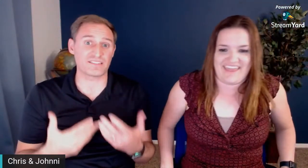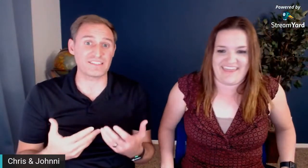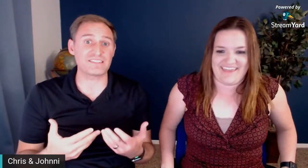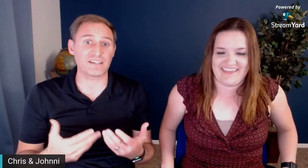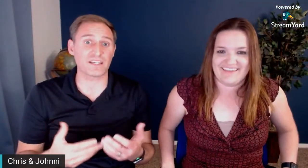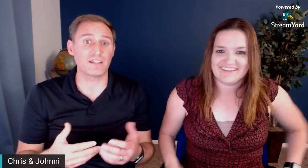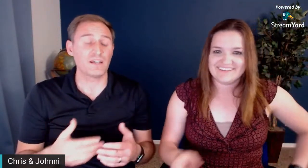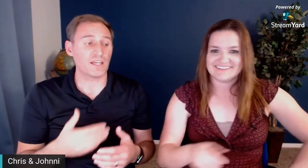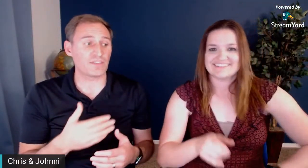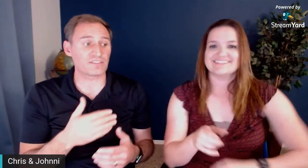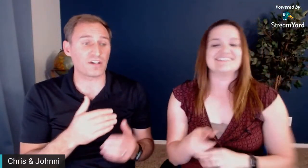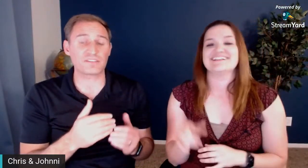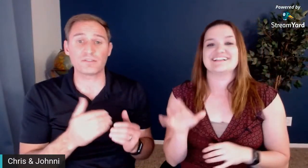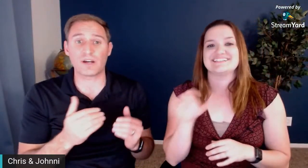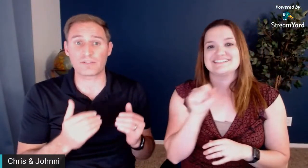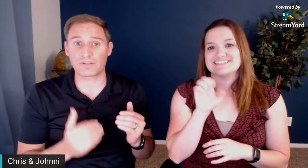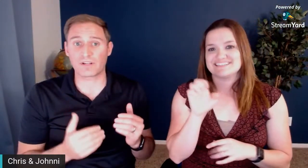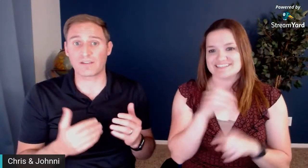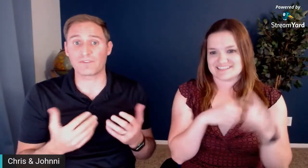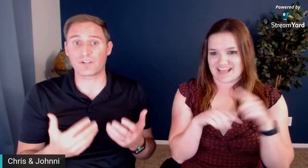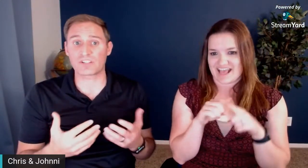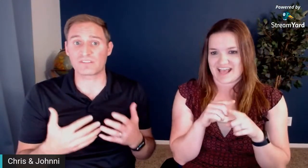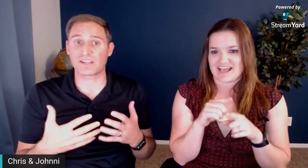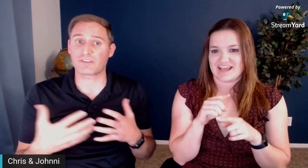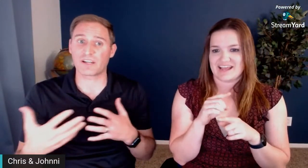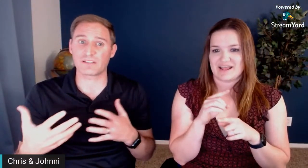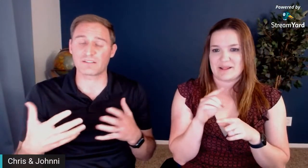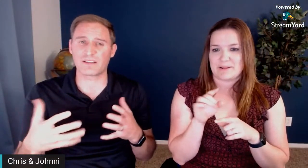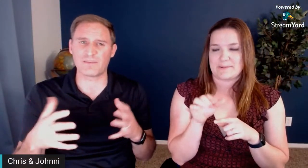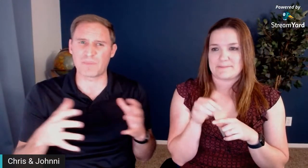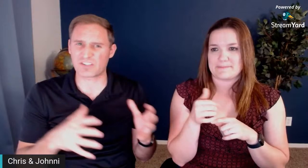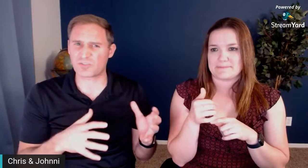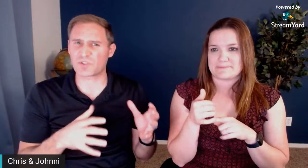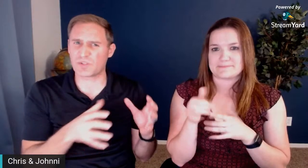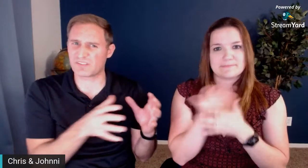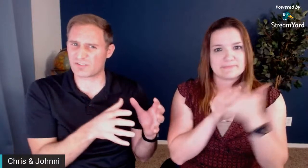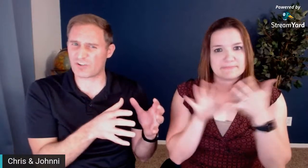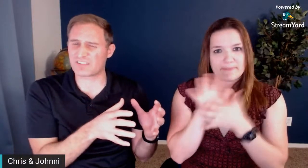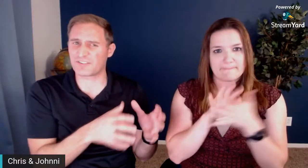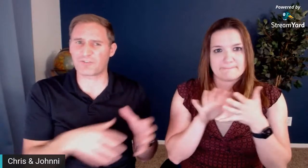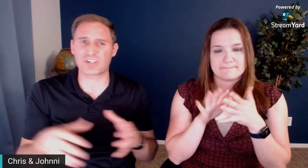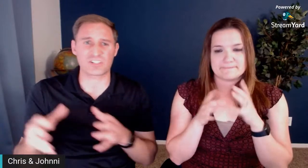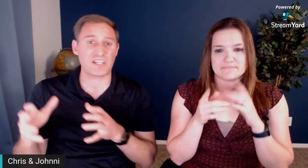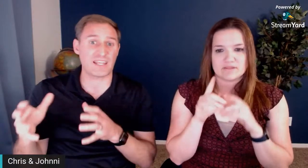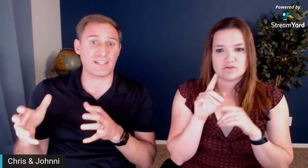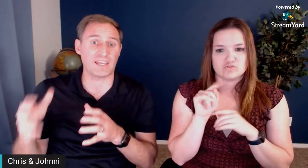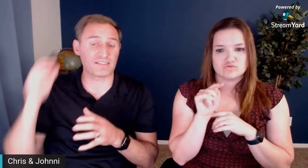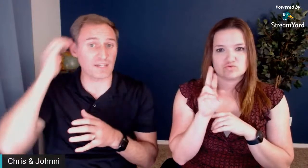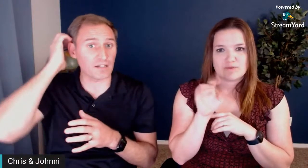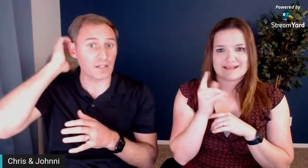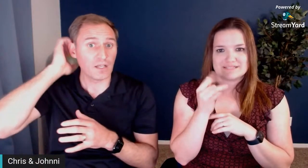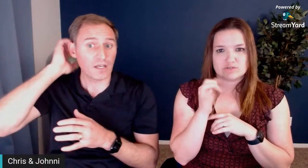c sign and there's also other variations that are kind of a mixture between transliteration and asl